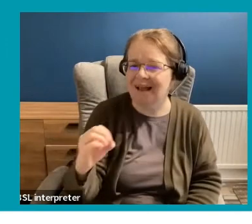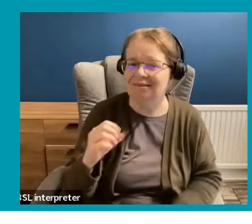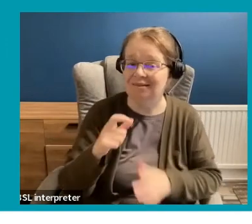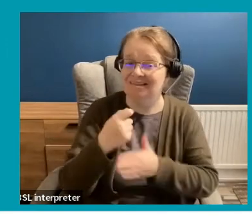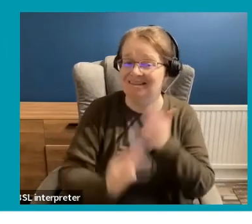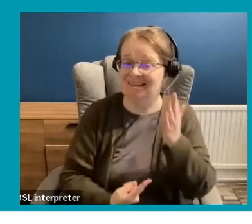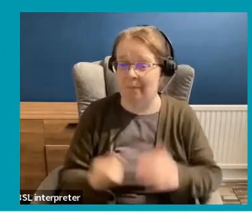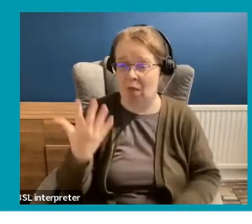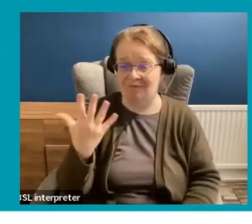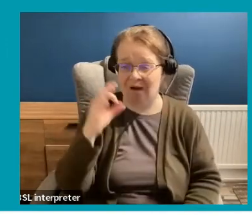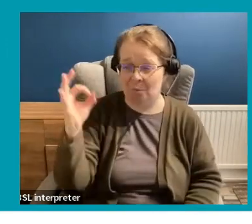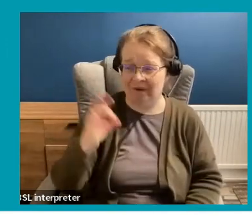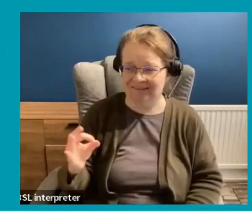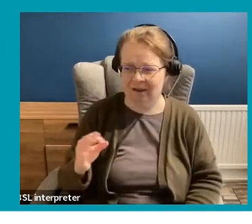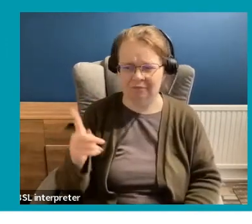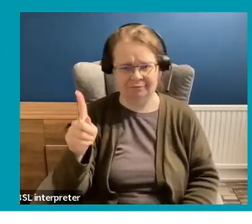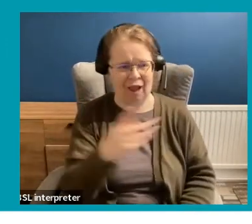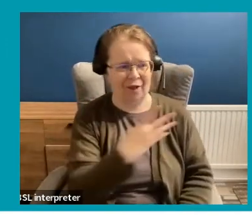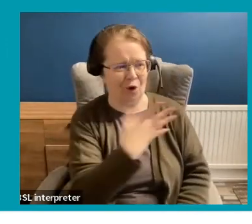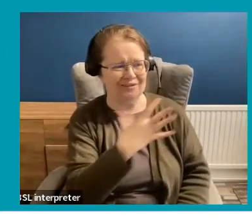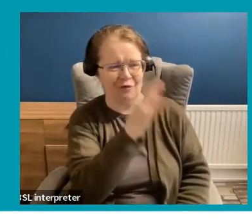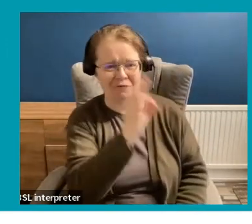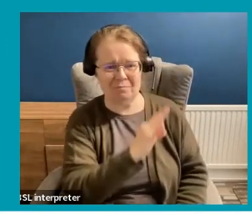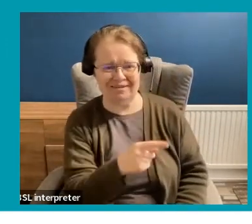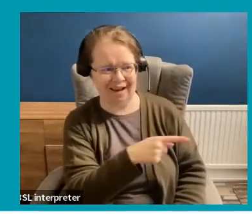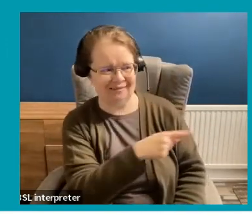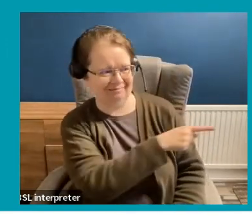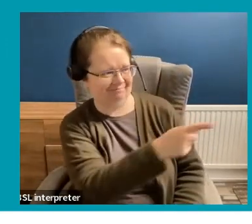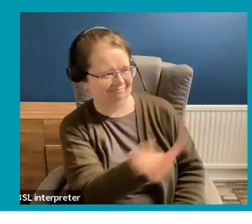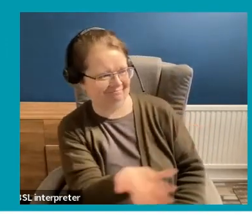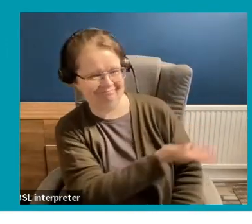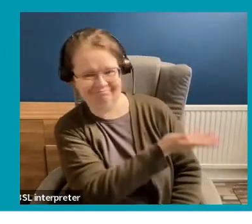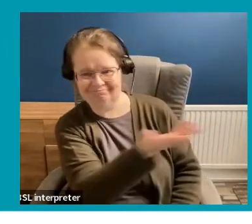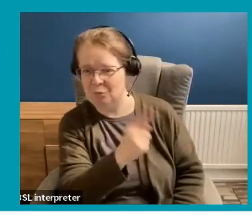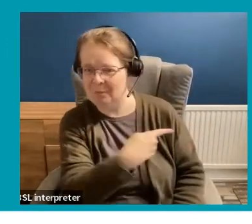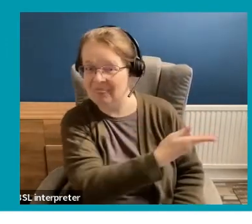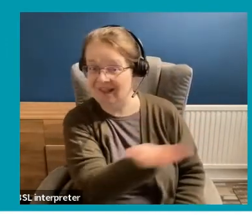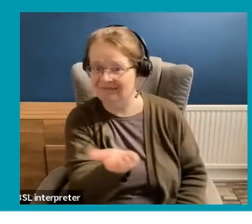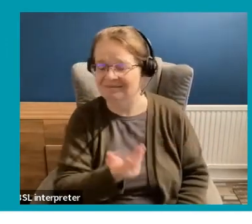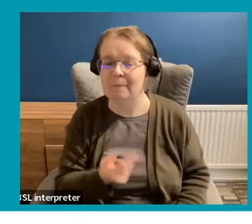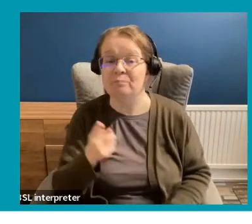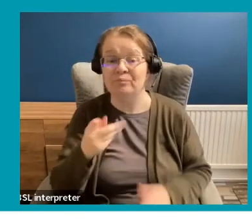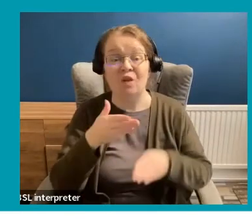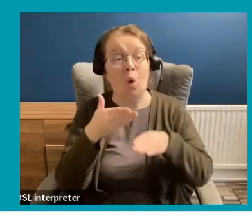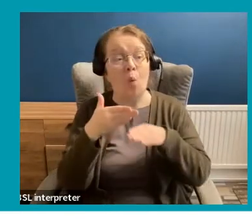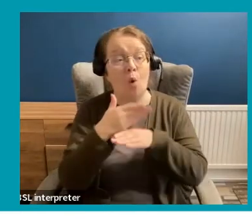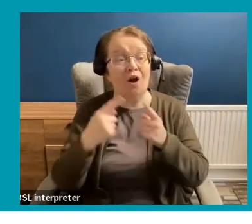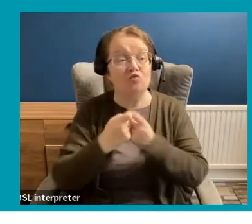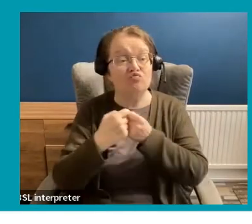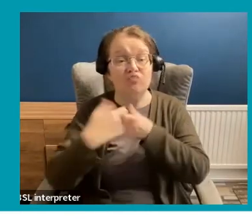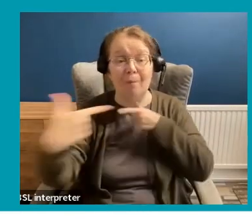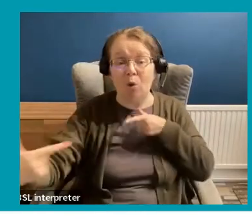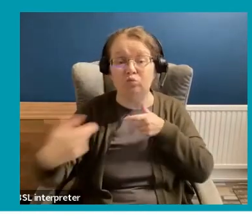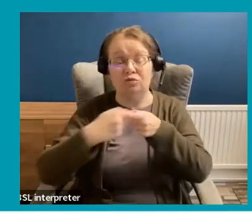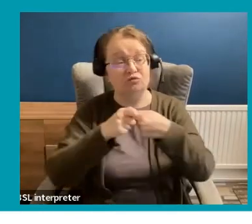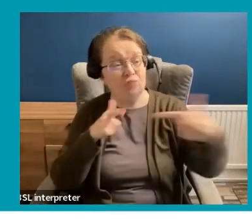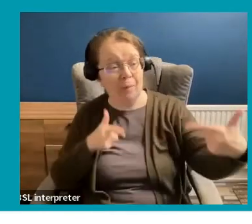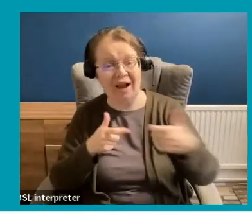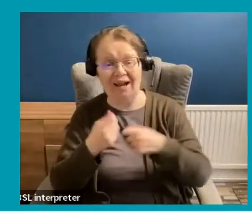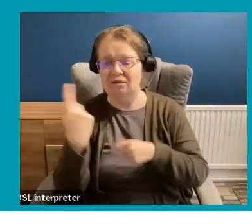So what about the other 95 percent? There's a lot we can do. Especially now, people working remotely so might be someone that has mobility